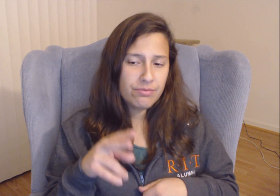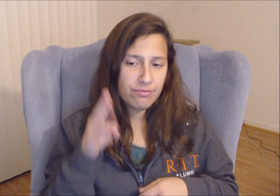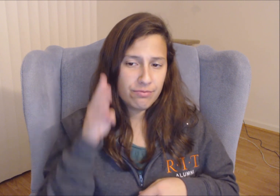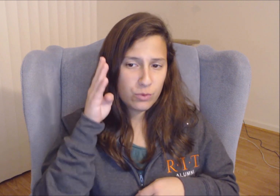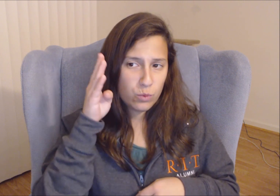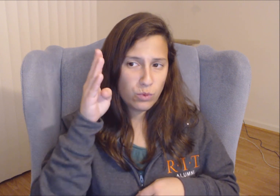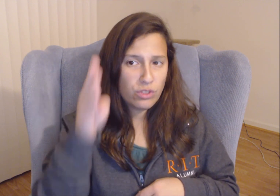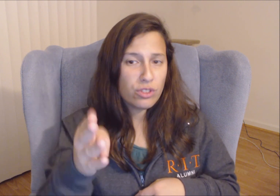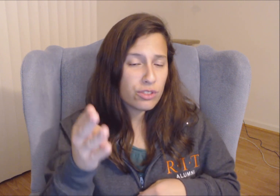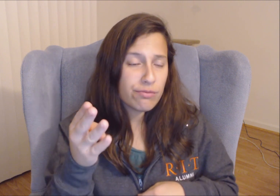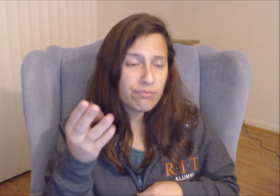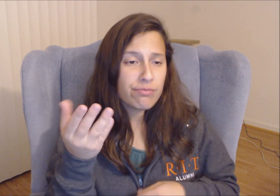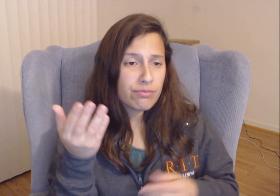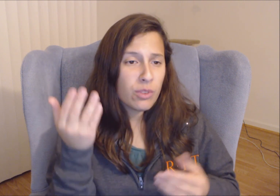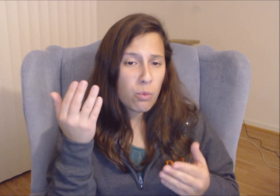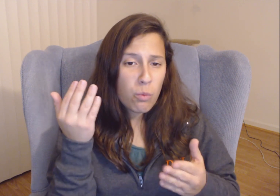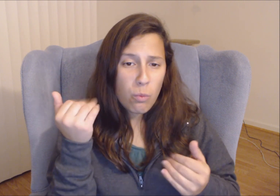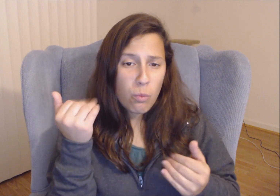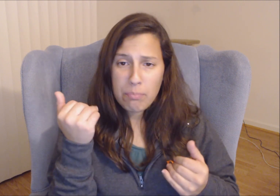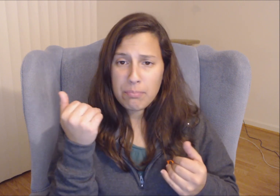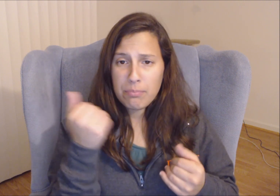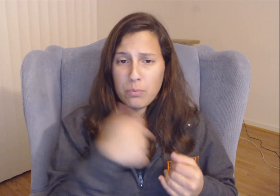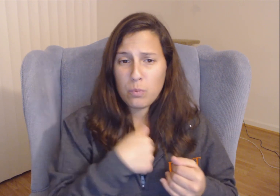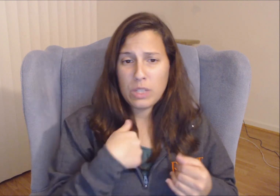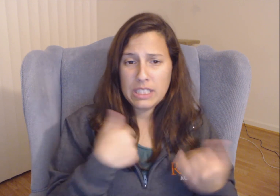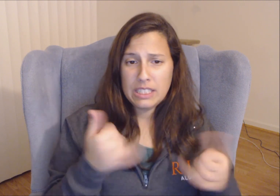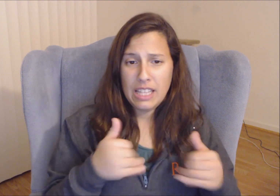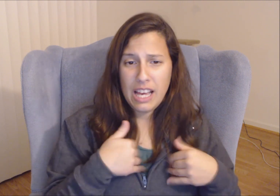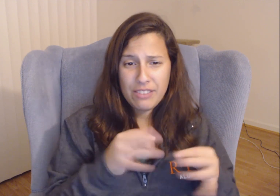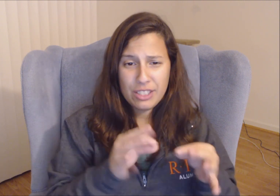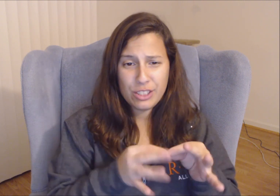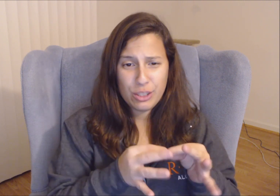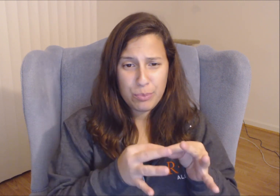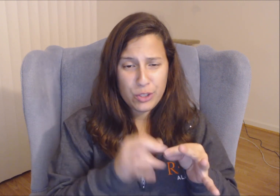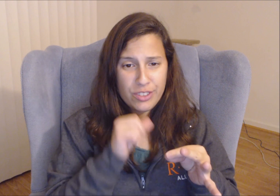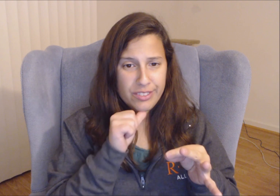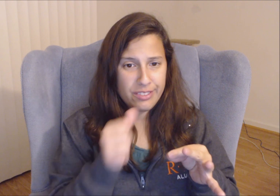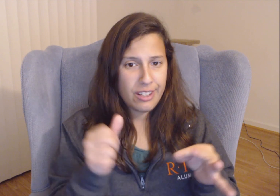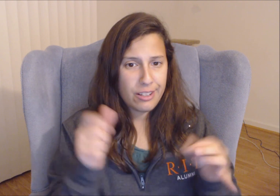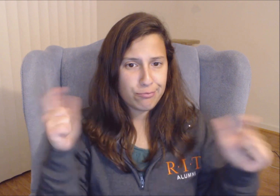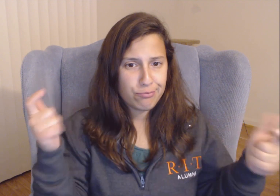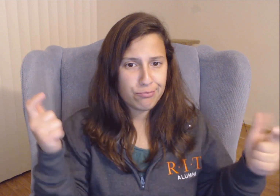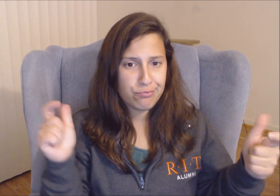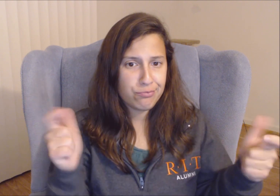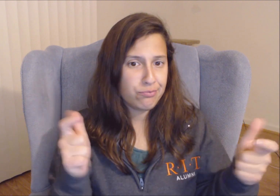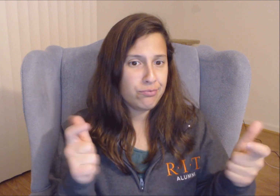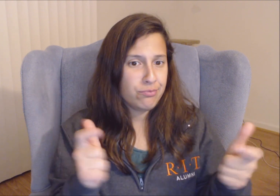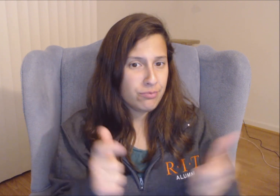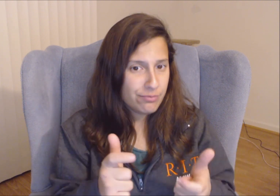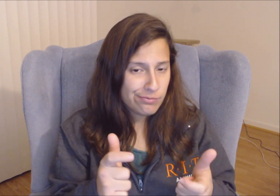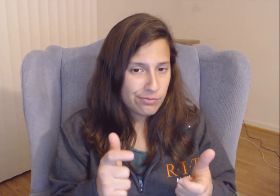In the future... Hope we still have interpreters, not downsizing.